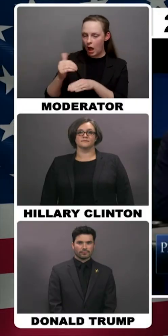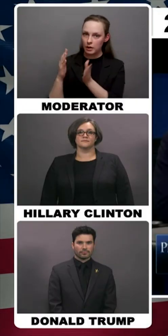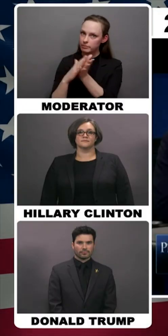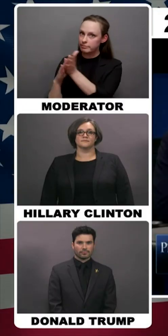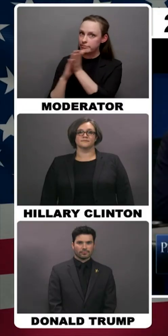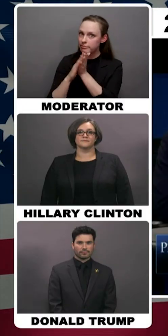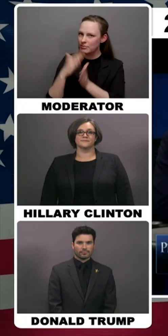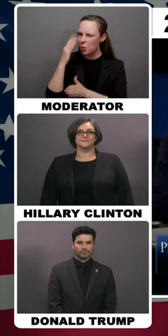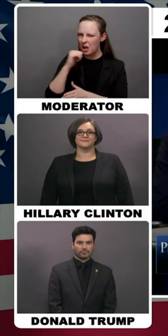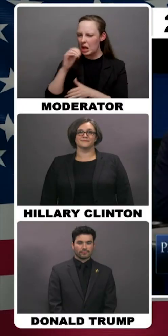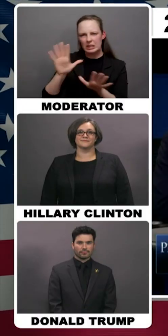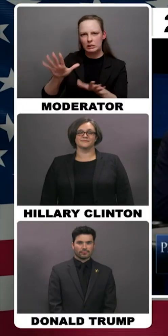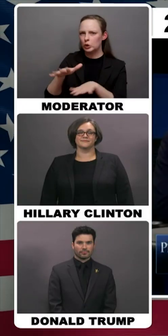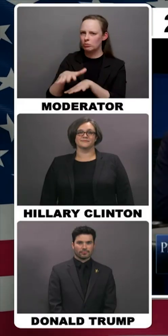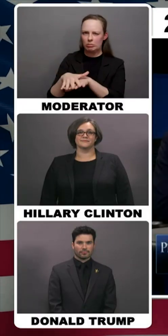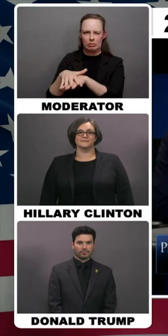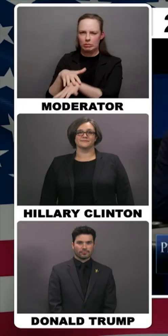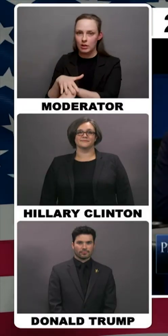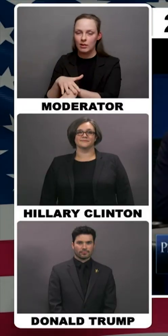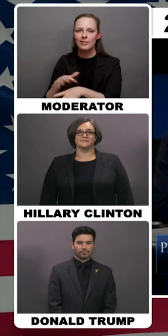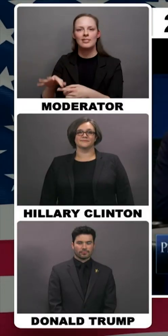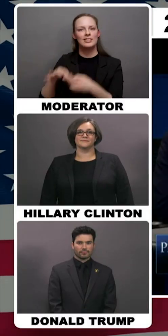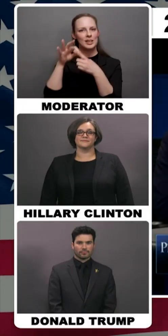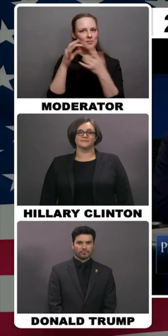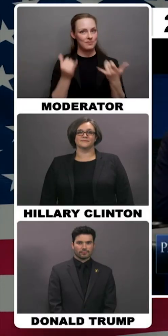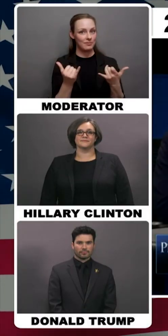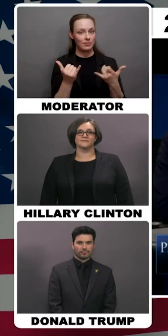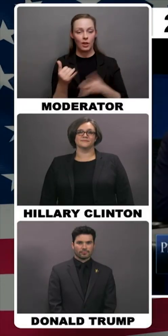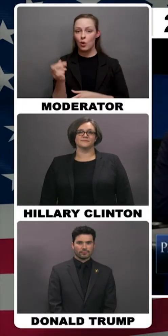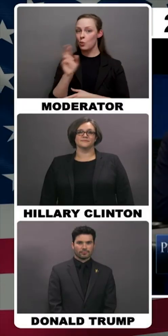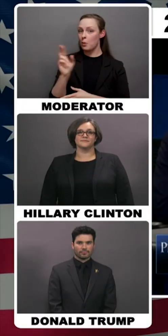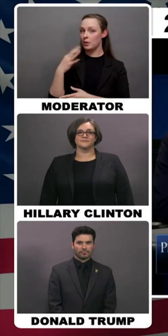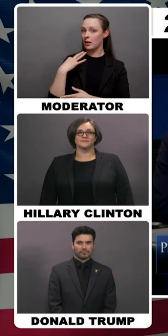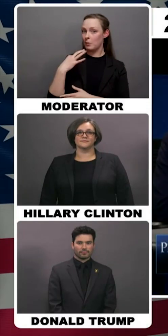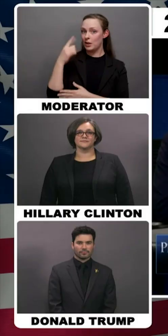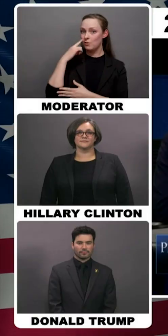Ladies and gentlemen, the Republican nominee for President Donald J. Trump